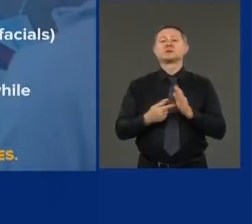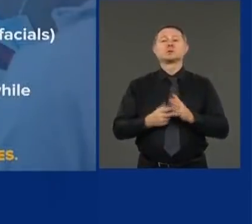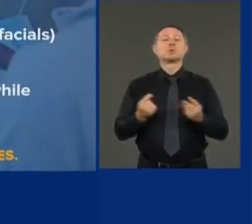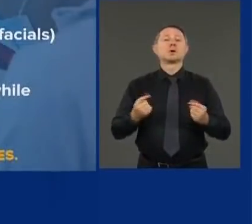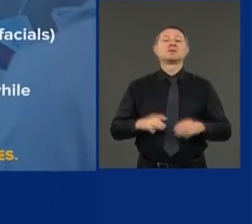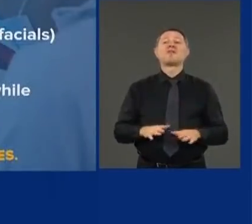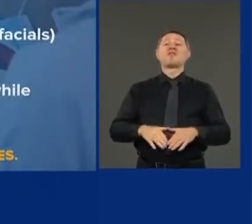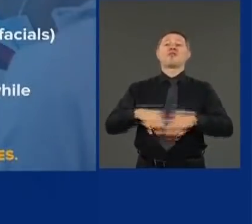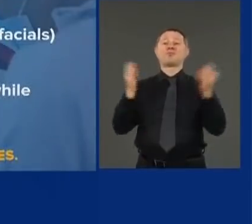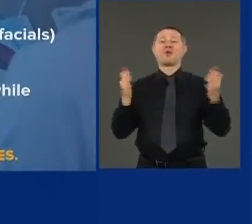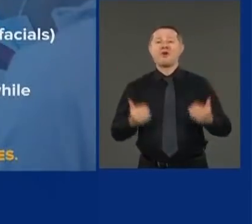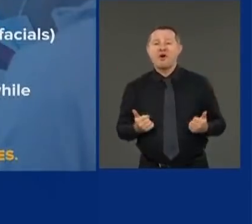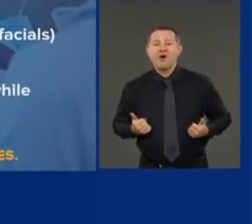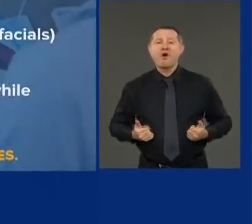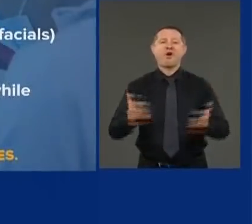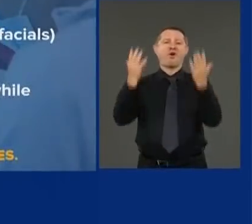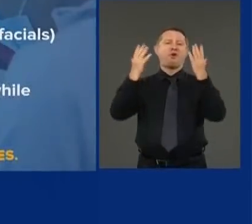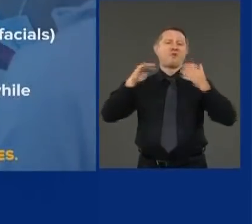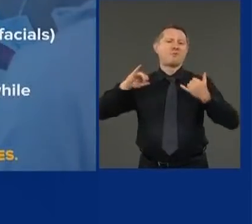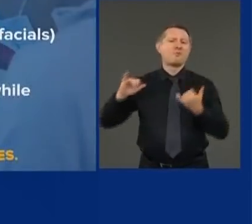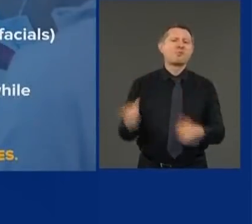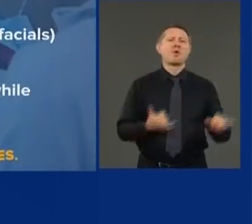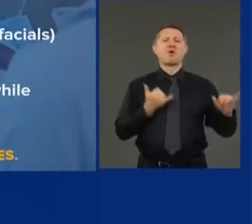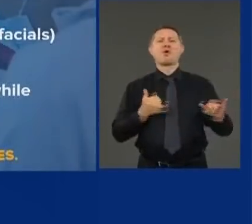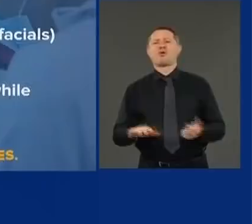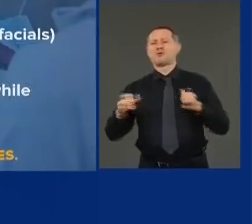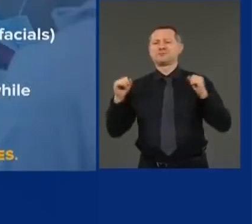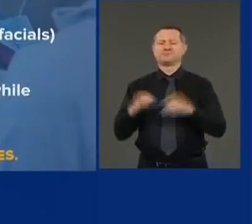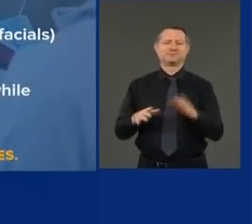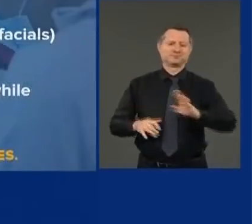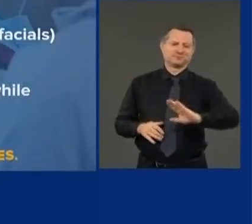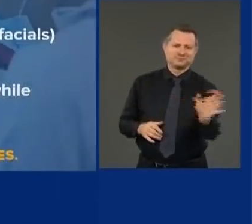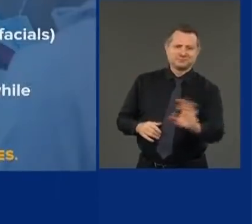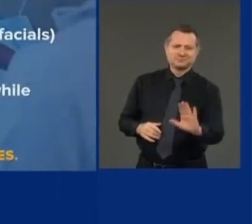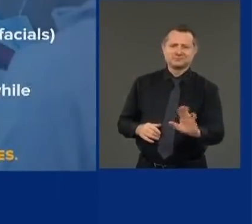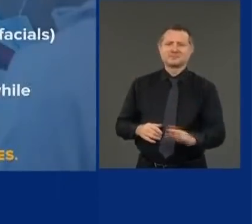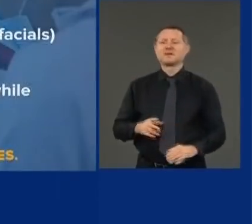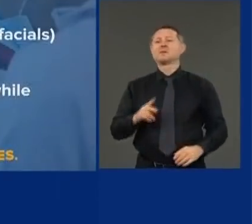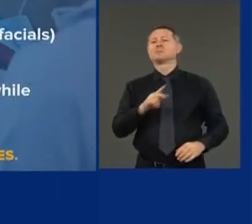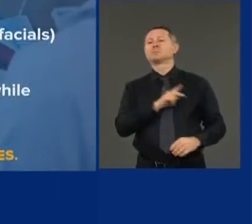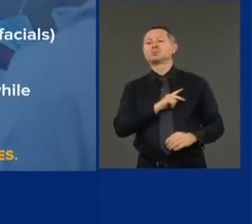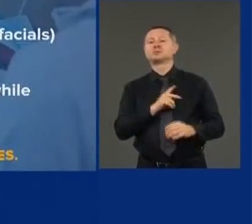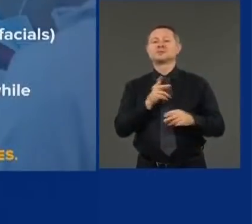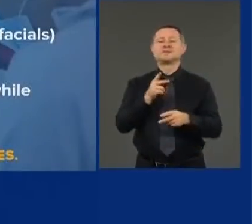RIGHT? IT DOESN'T MEAN GO OUT AND HAVE A PARTY.